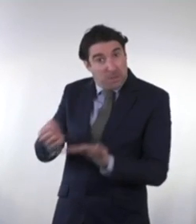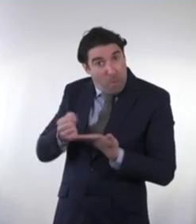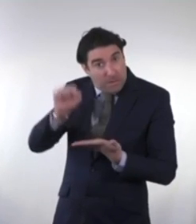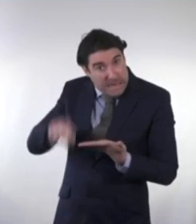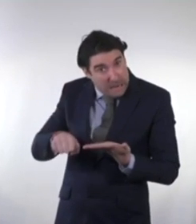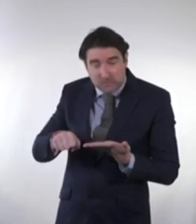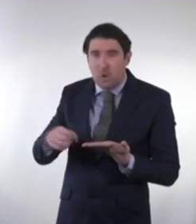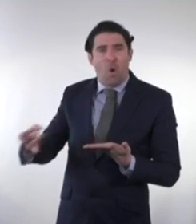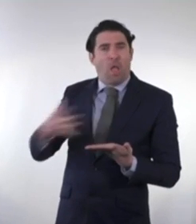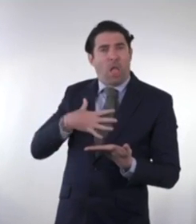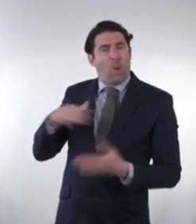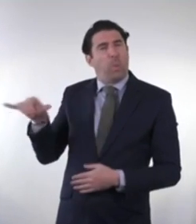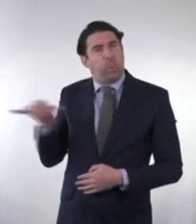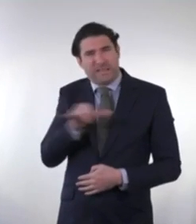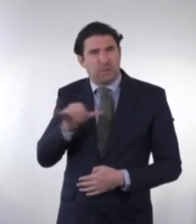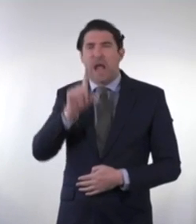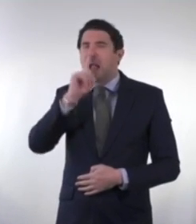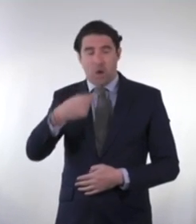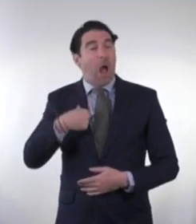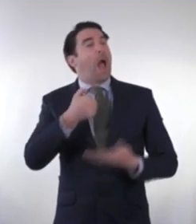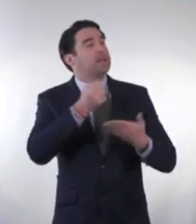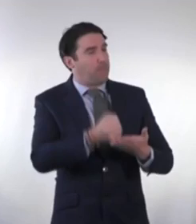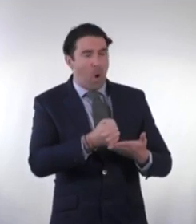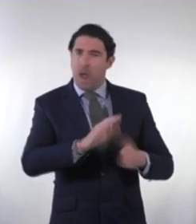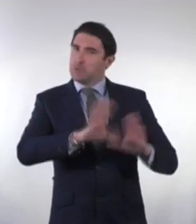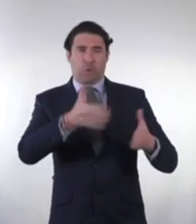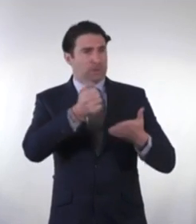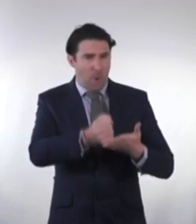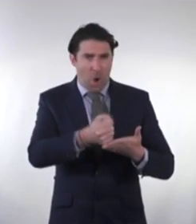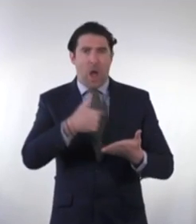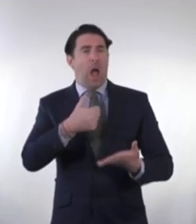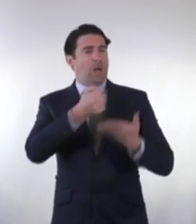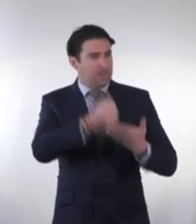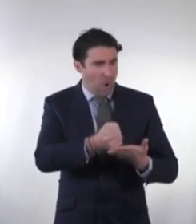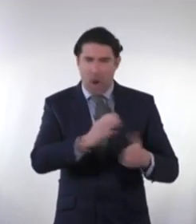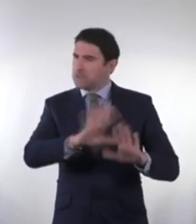and our green belt. That is what we are going to do, and I hope very much that she supports it.